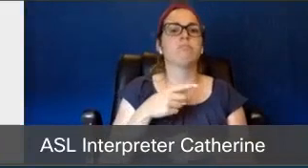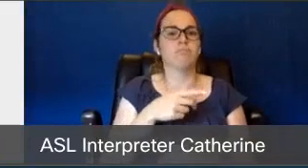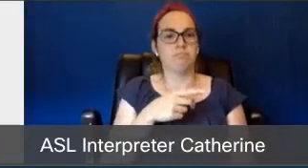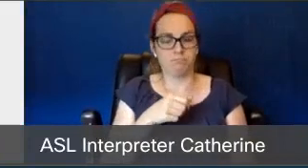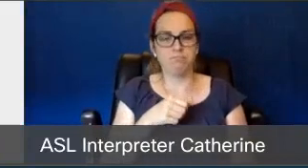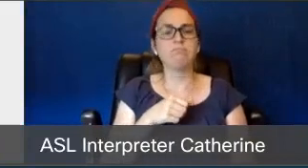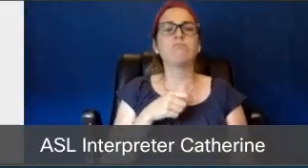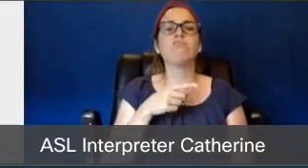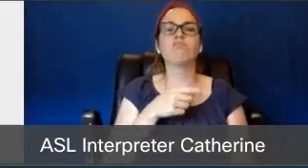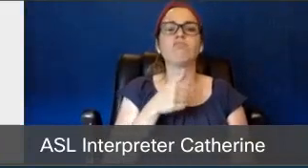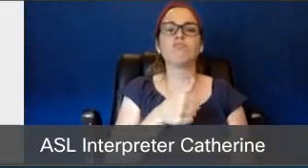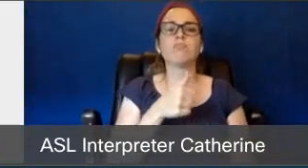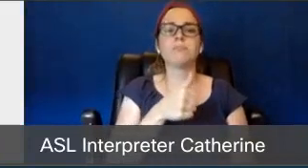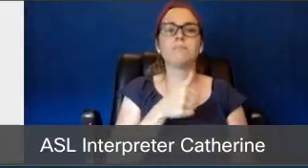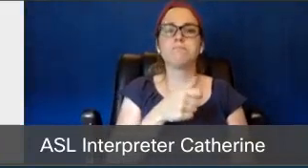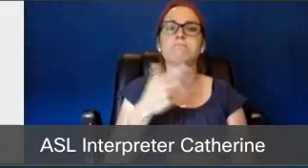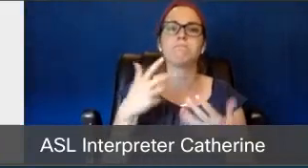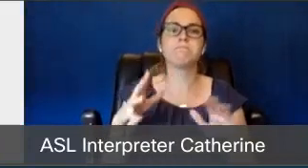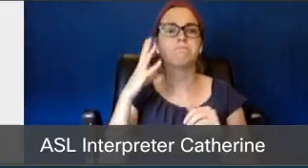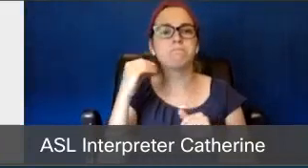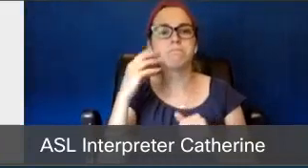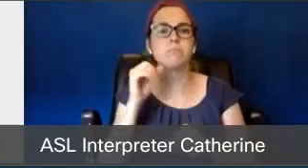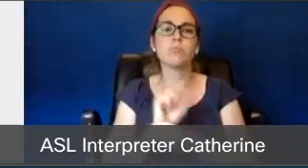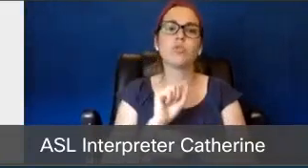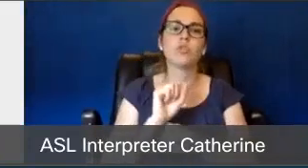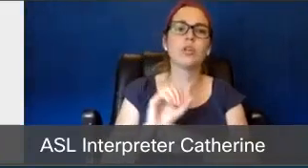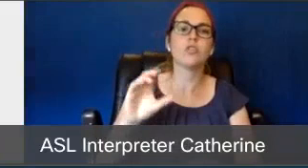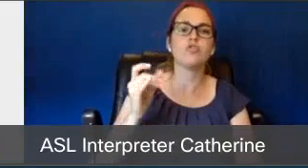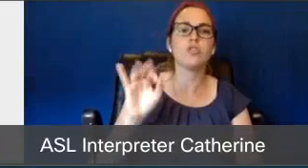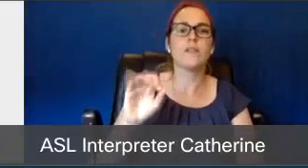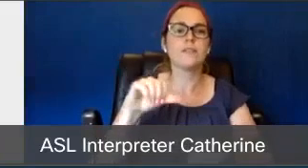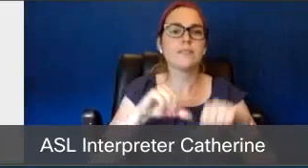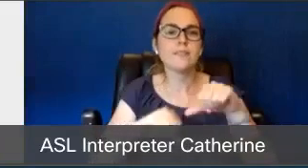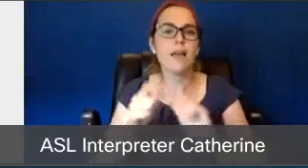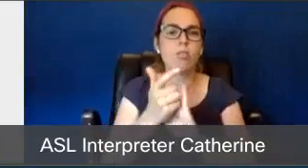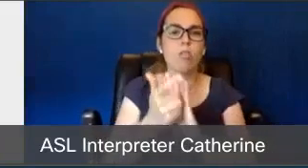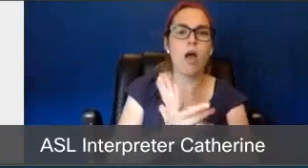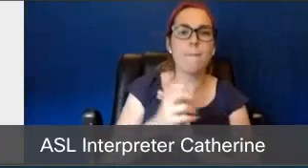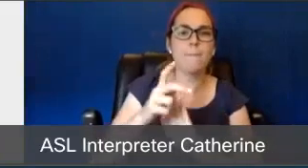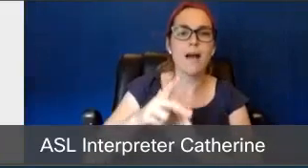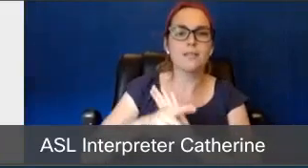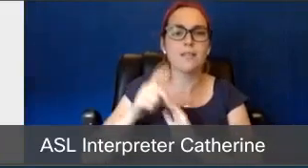Previously he served as the chief of science law and policy for NADCP, the director of law